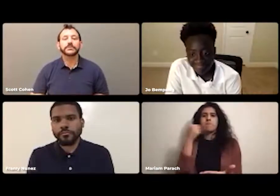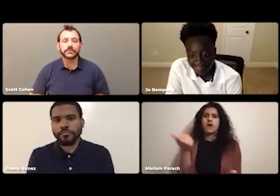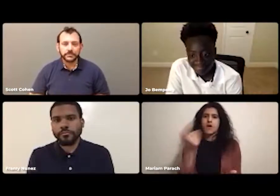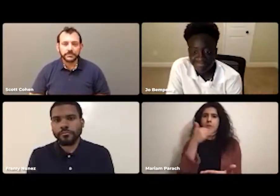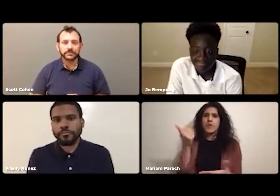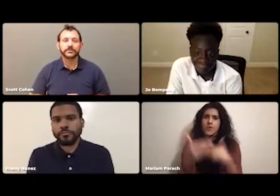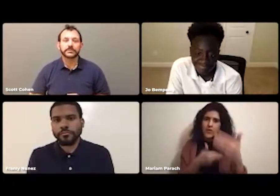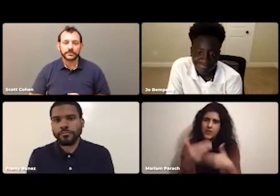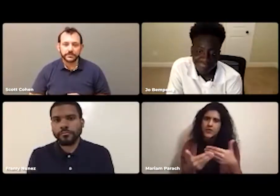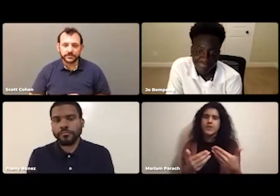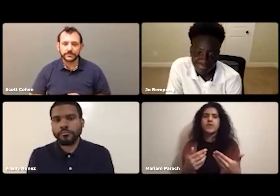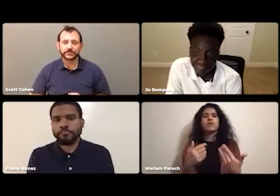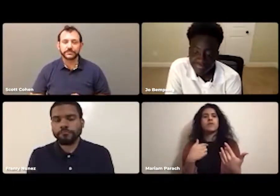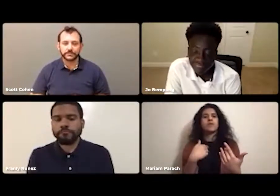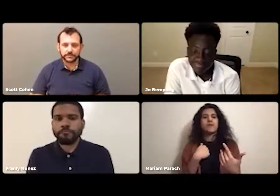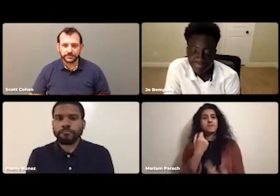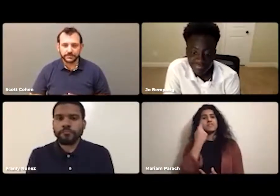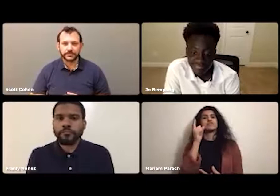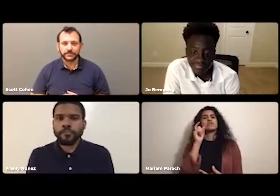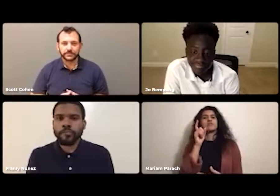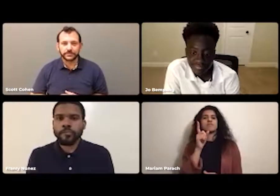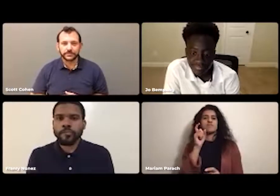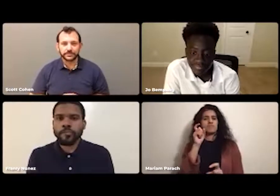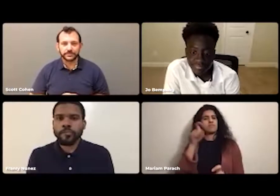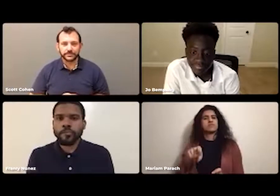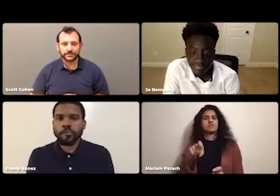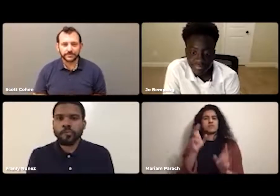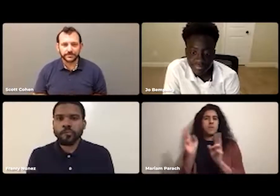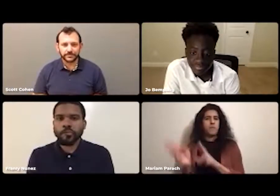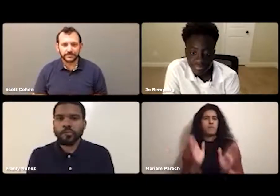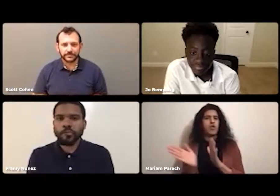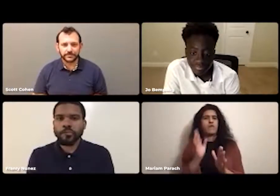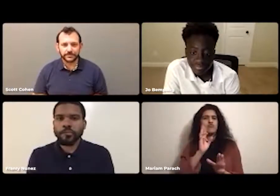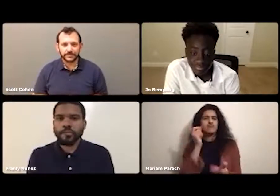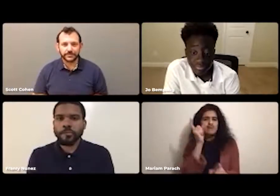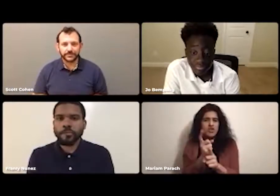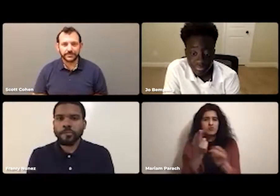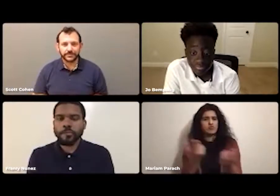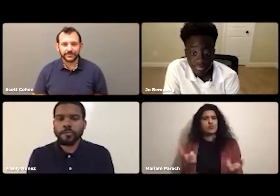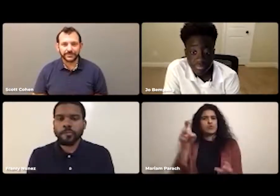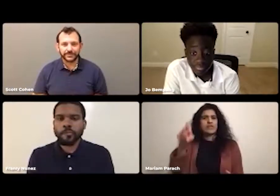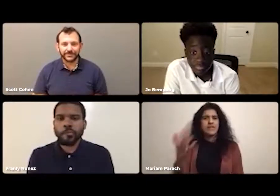I did better when asking for the right accommodations going forward.